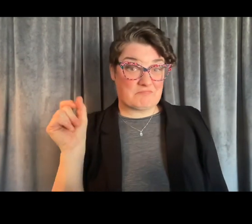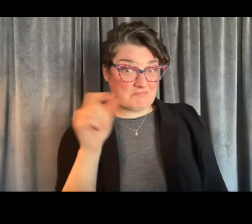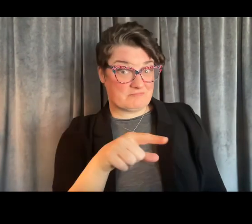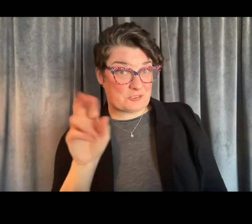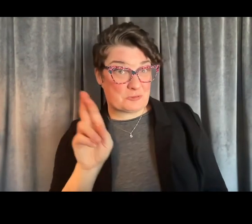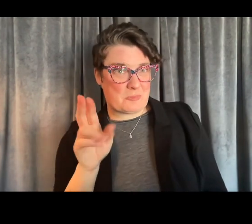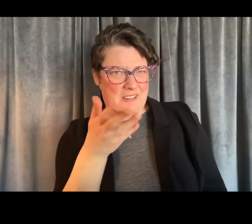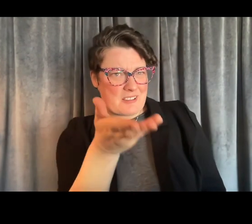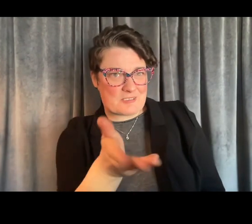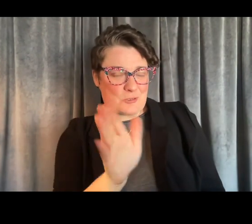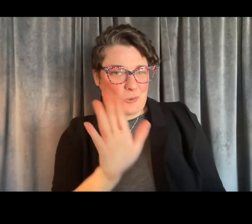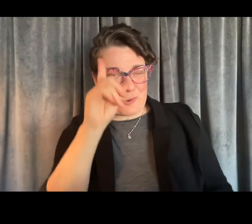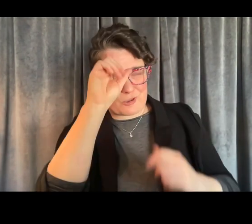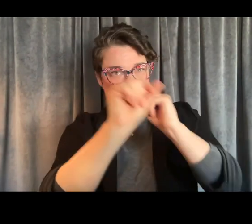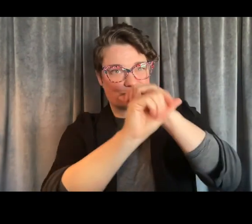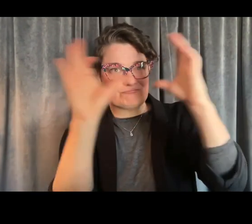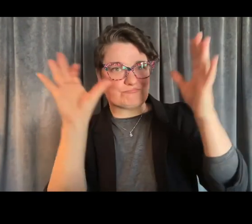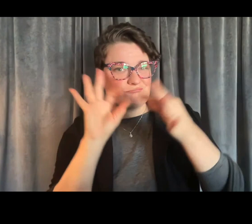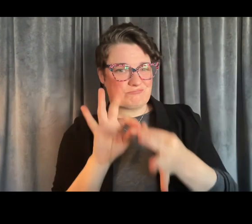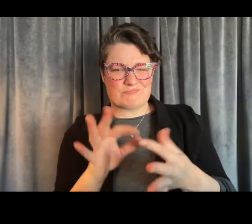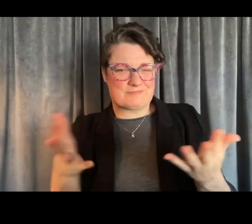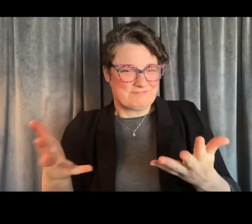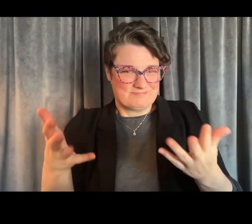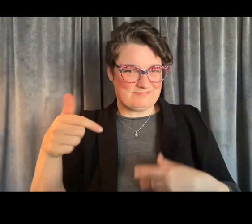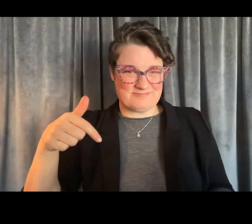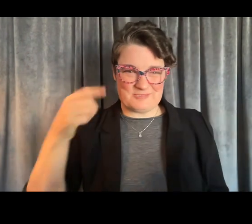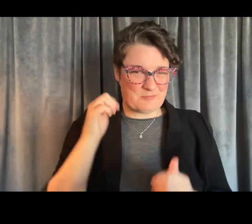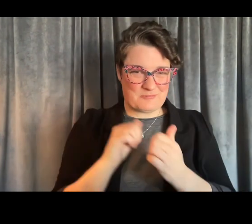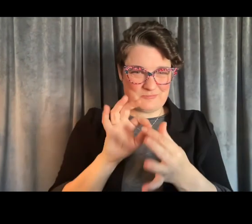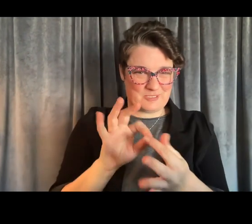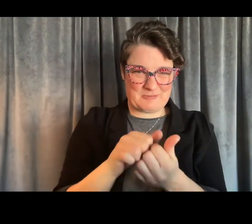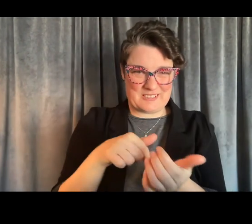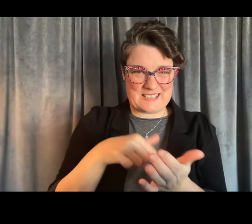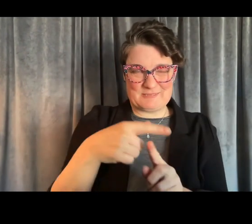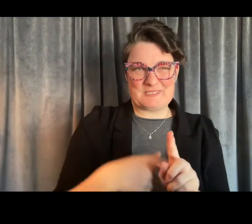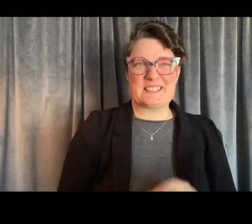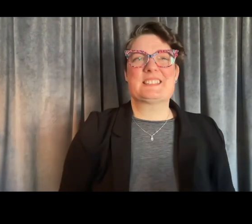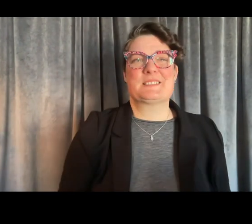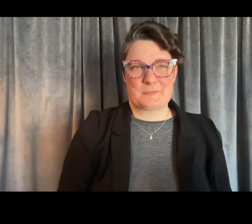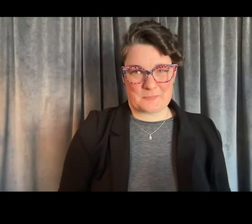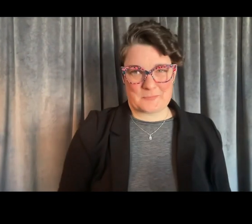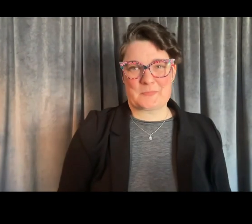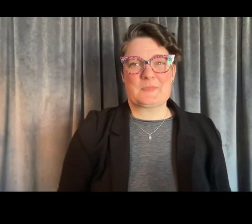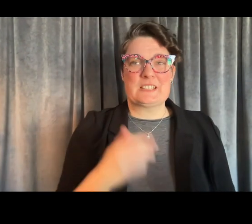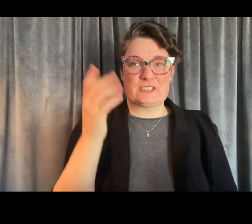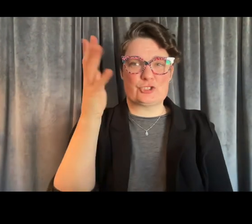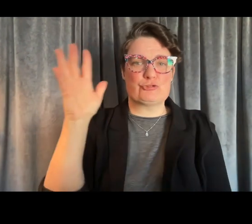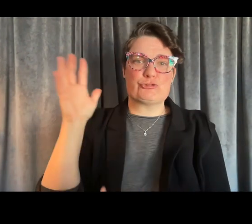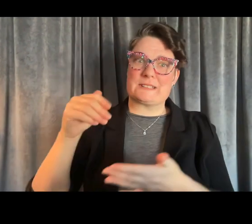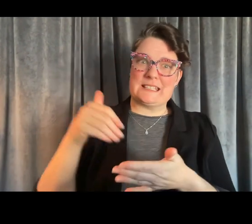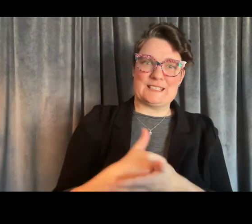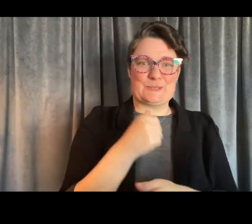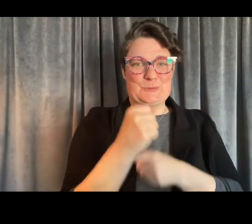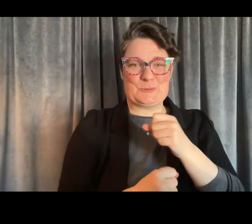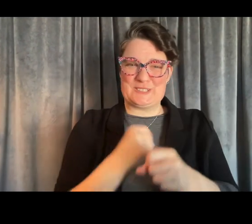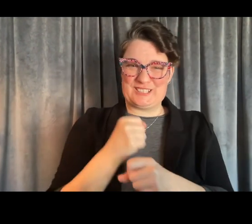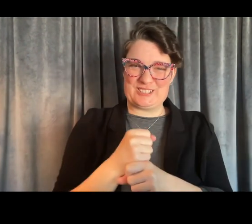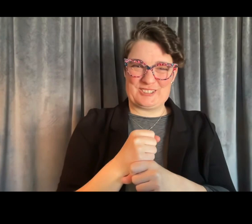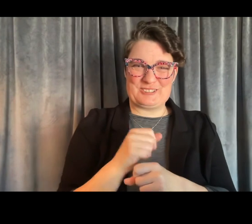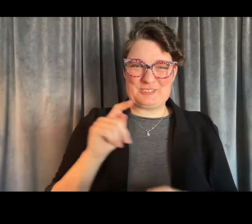are your associations with Shvat? Rebekah: Well, it's the new year of trees, Tu b'Shvat, the holiday where